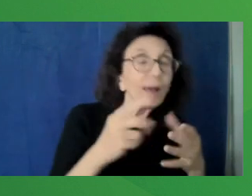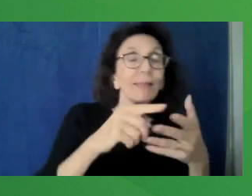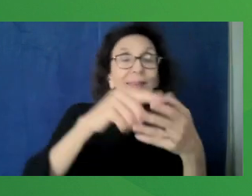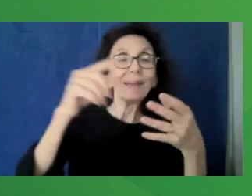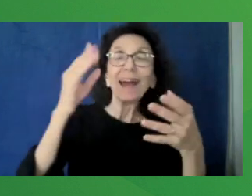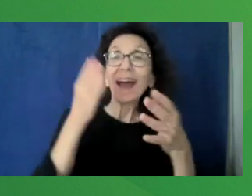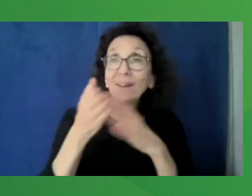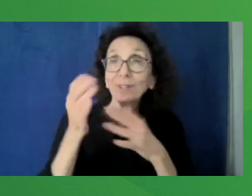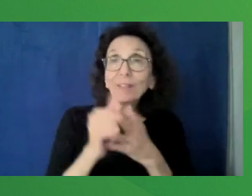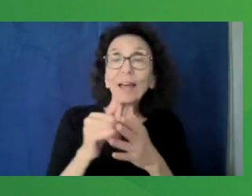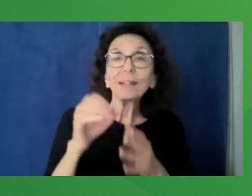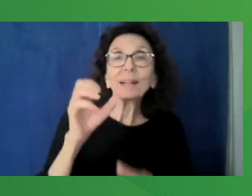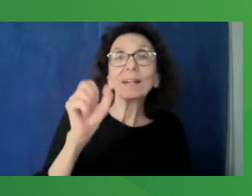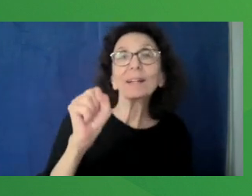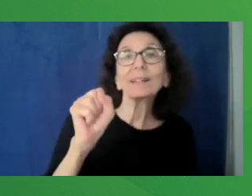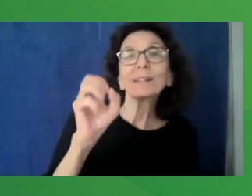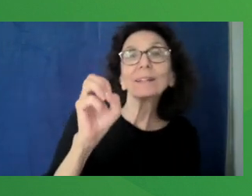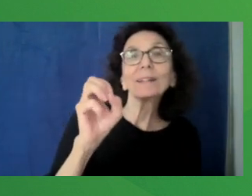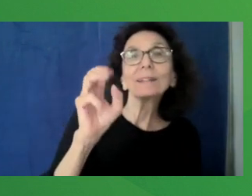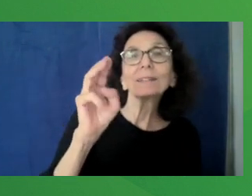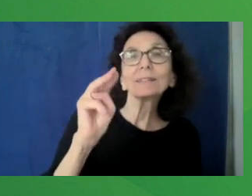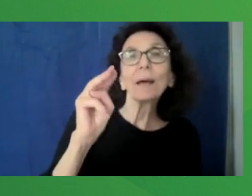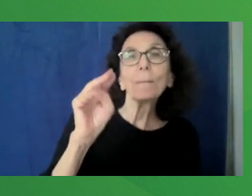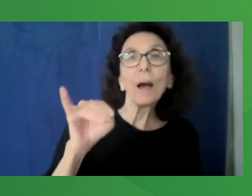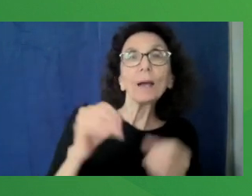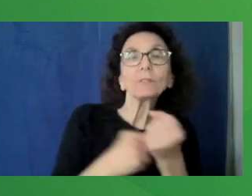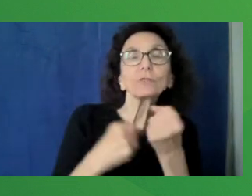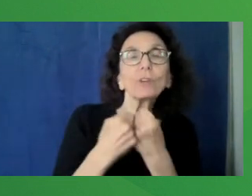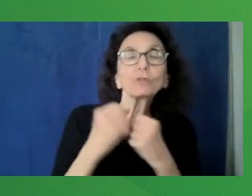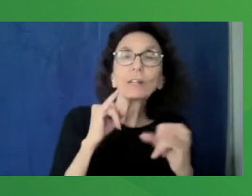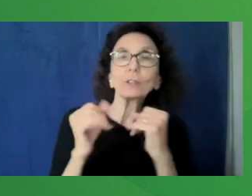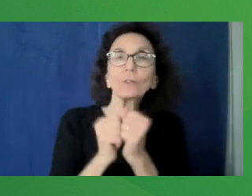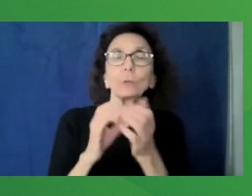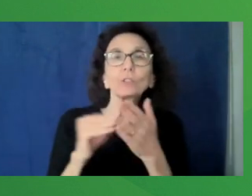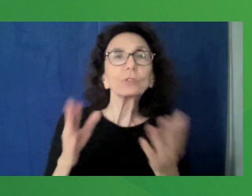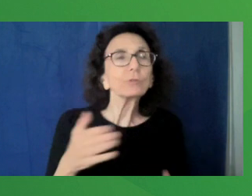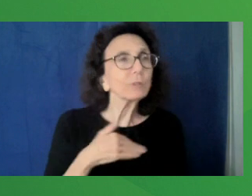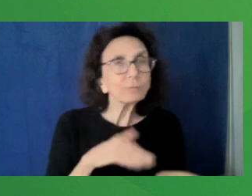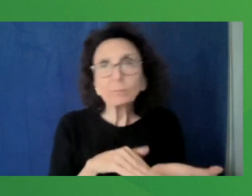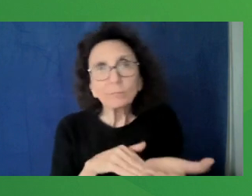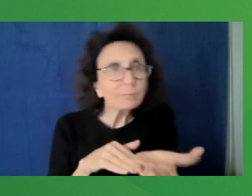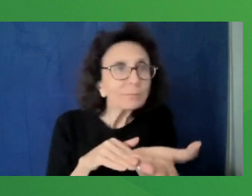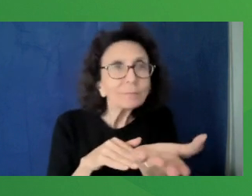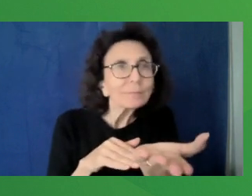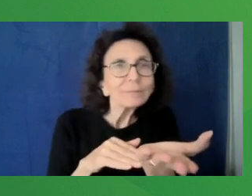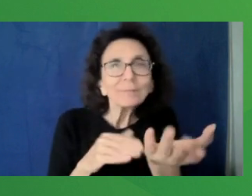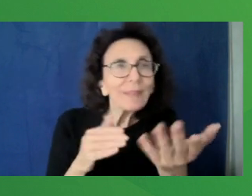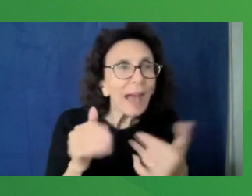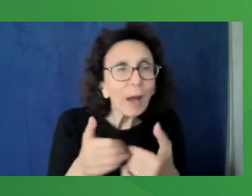students to get a sense of how they were sort of perceiving and taking in, and understanding the